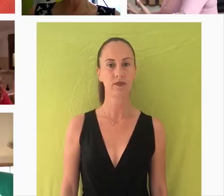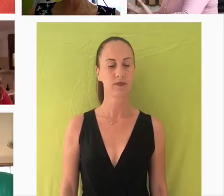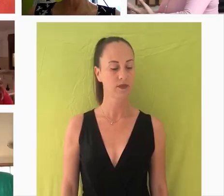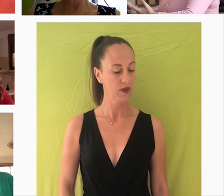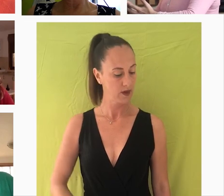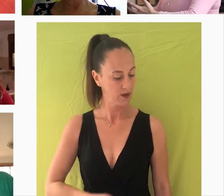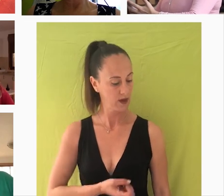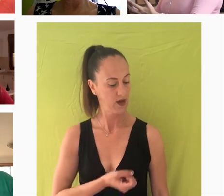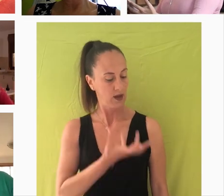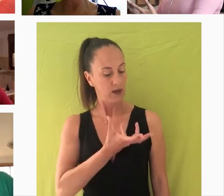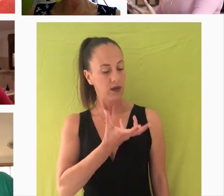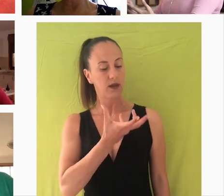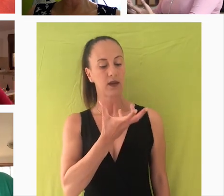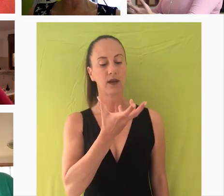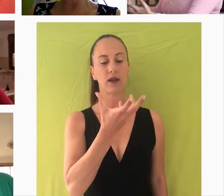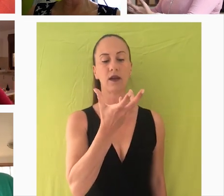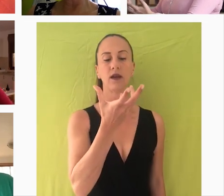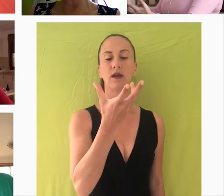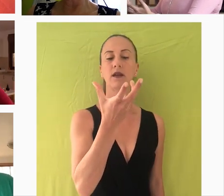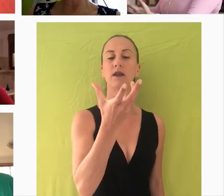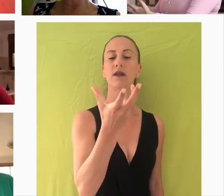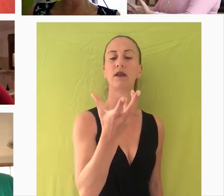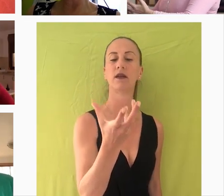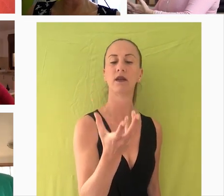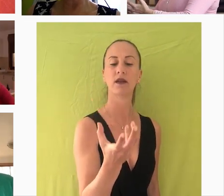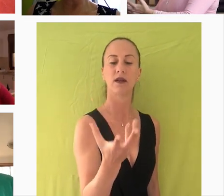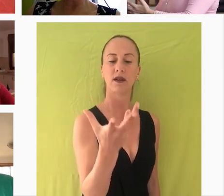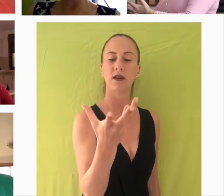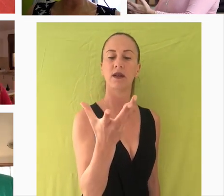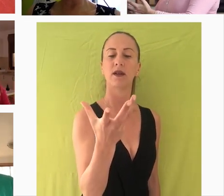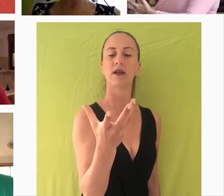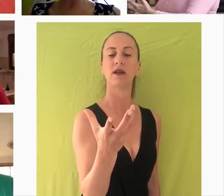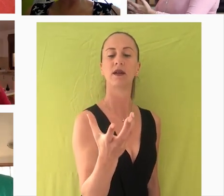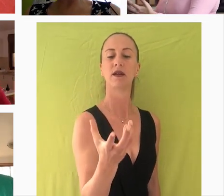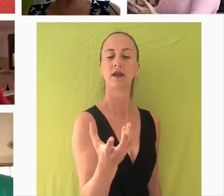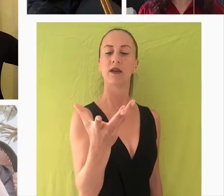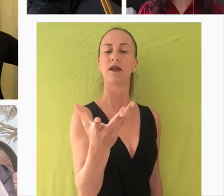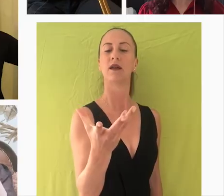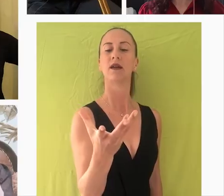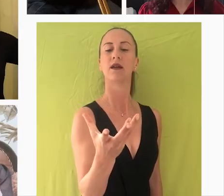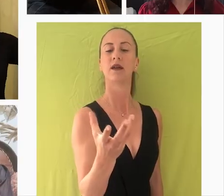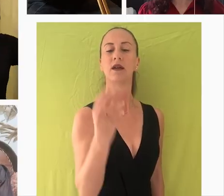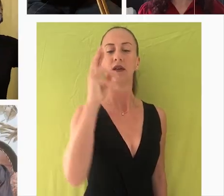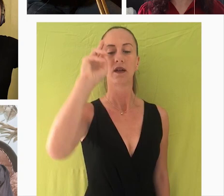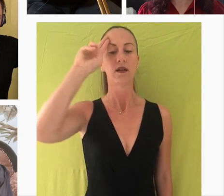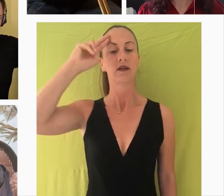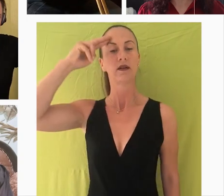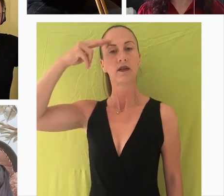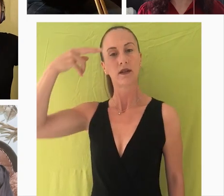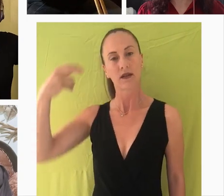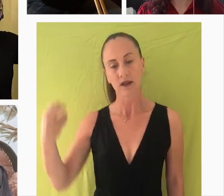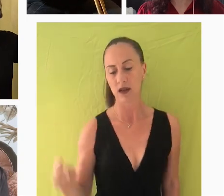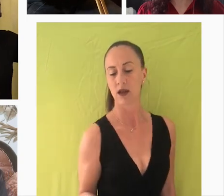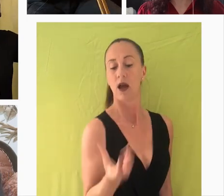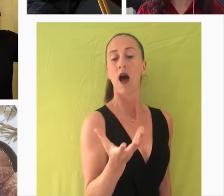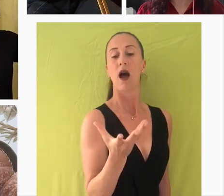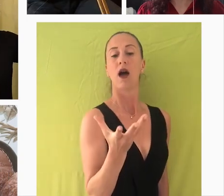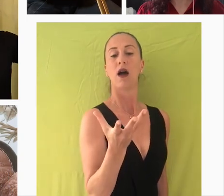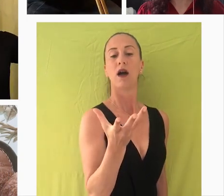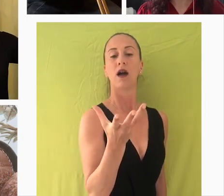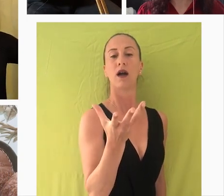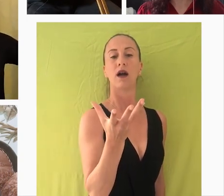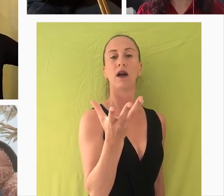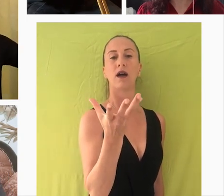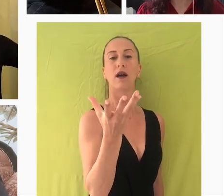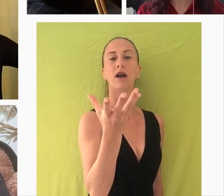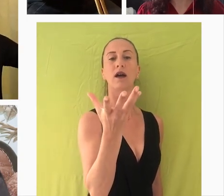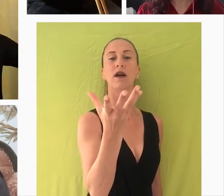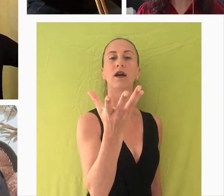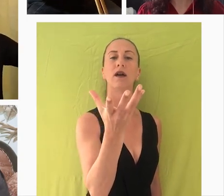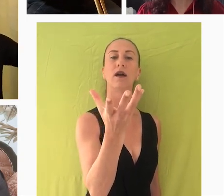Awaken the memories in the bosom,